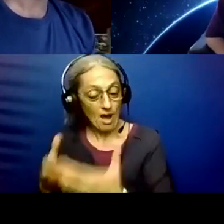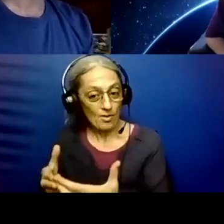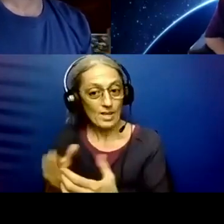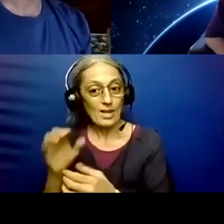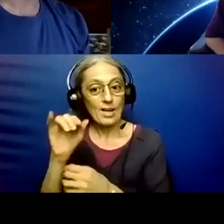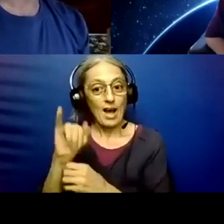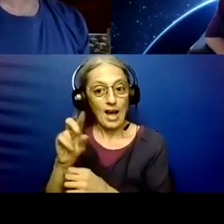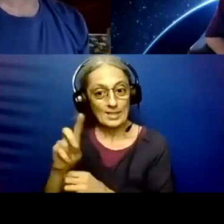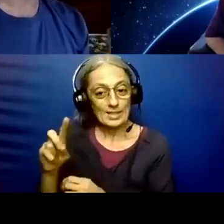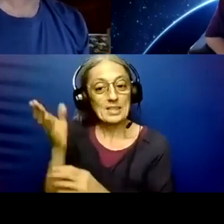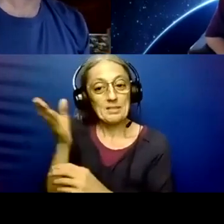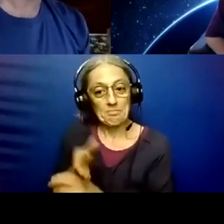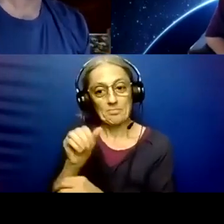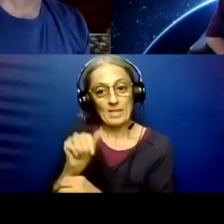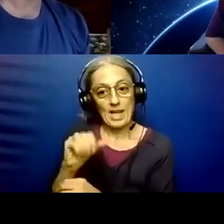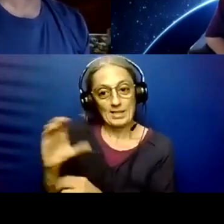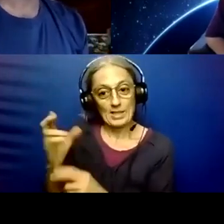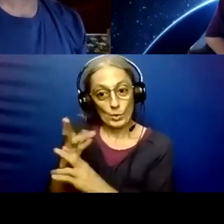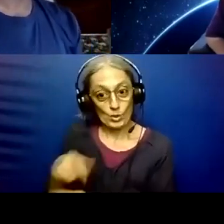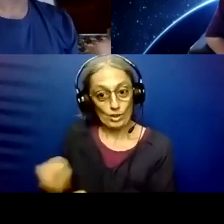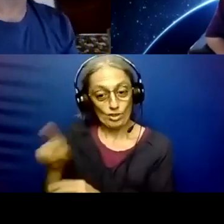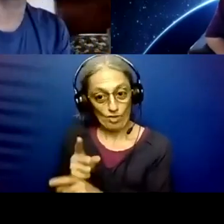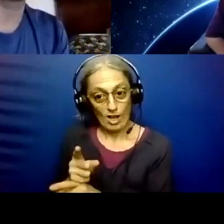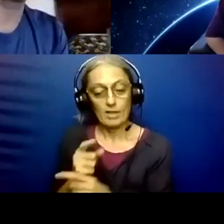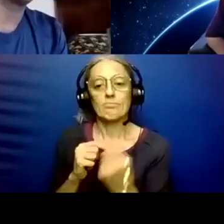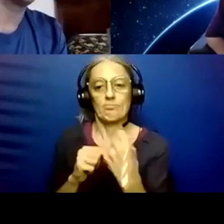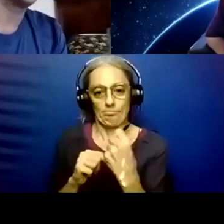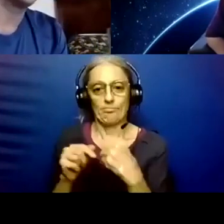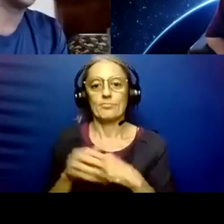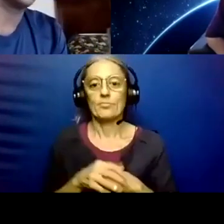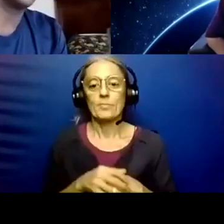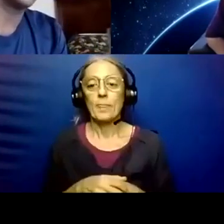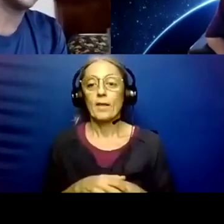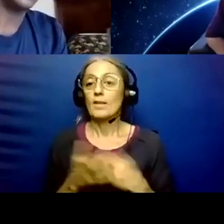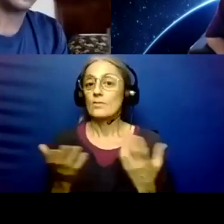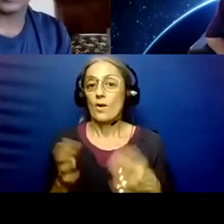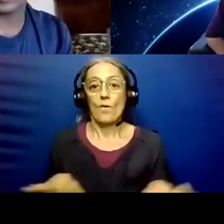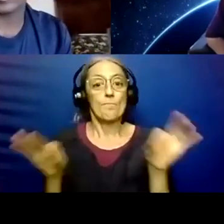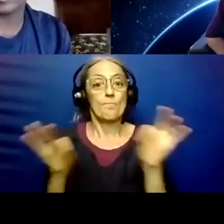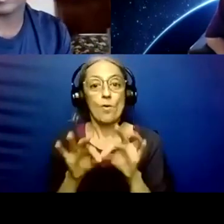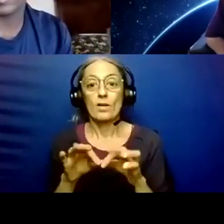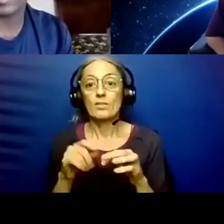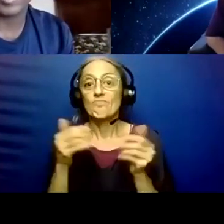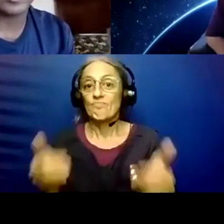Yeah. So talk to people, find the right organizations.